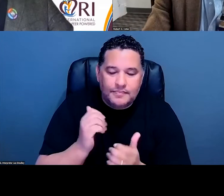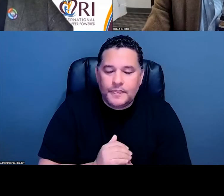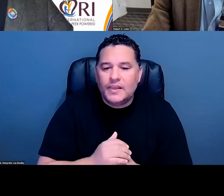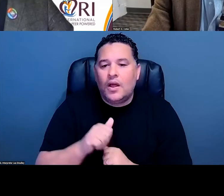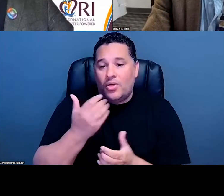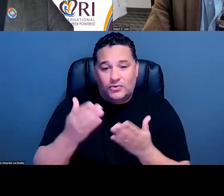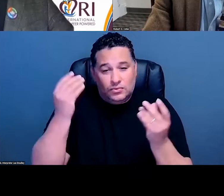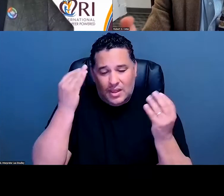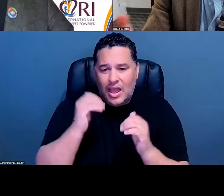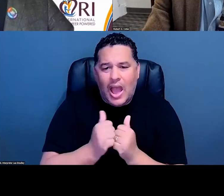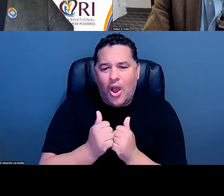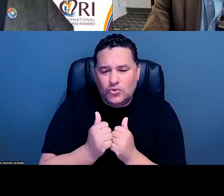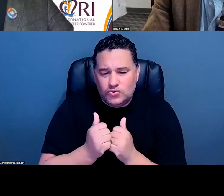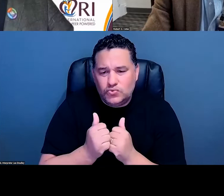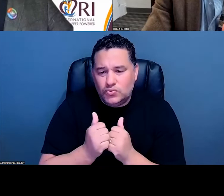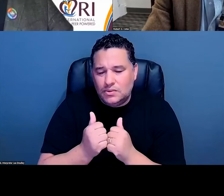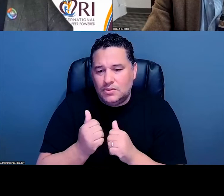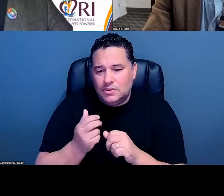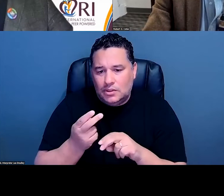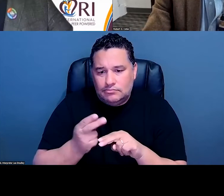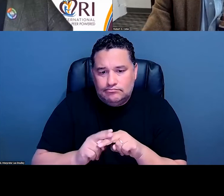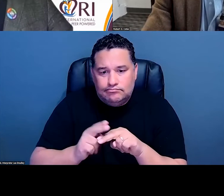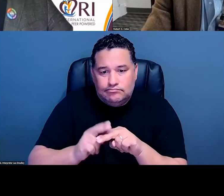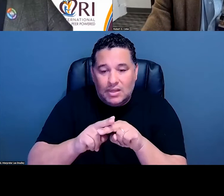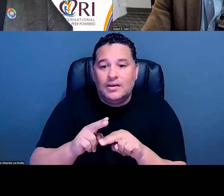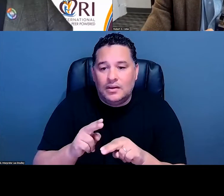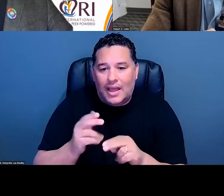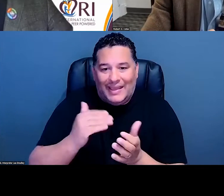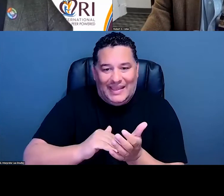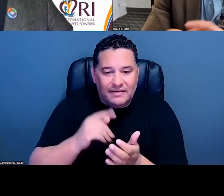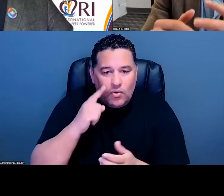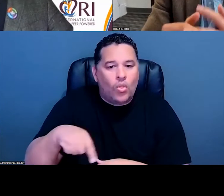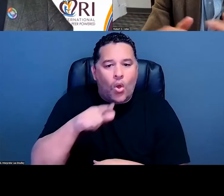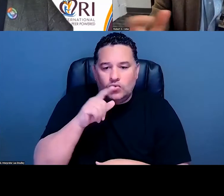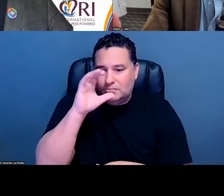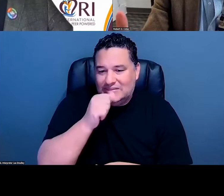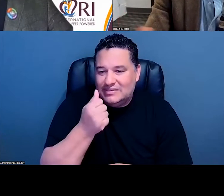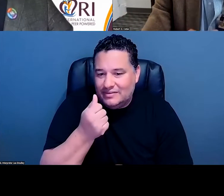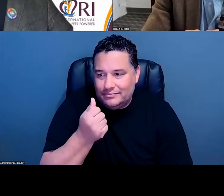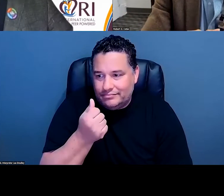CATATONIA SO, THE OTHER KIND OF THING TO THINK ABOUT IS HOW DO YOU RETITRAT